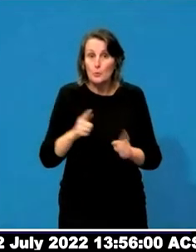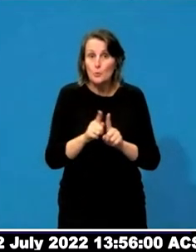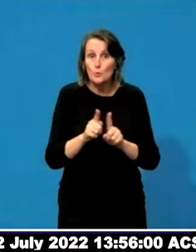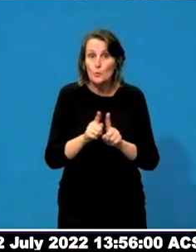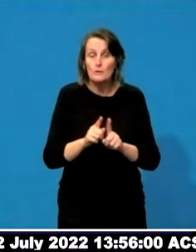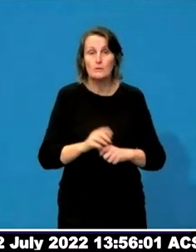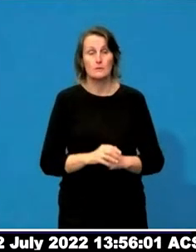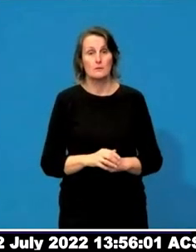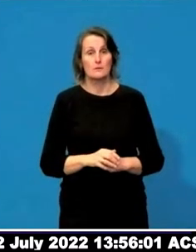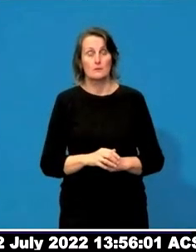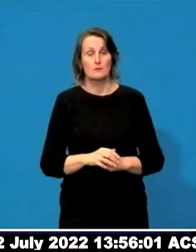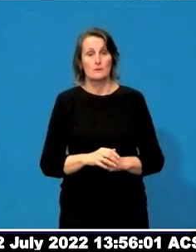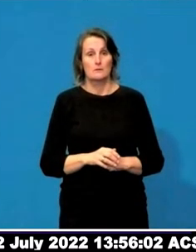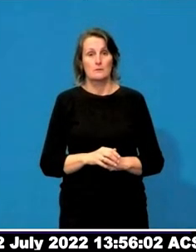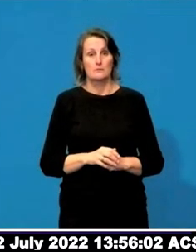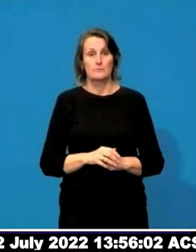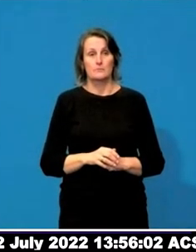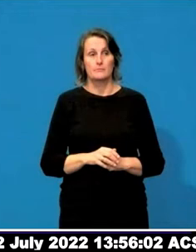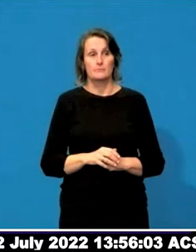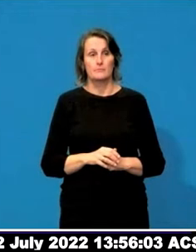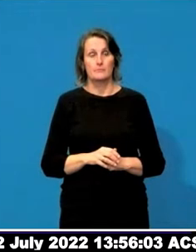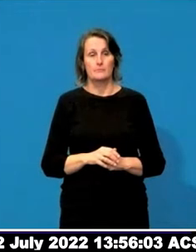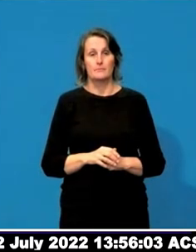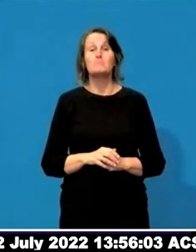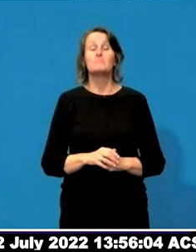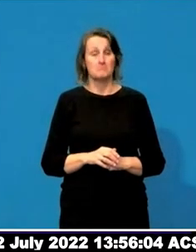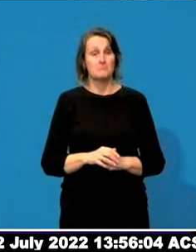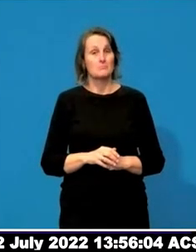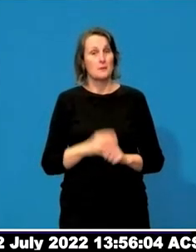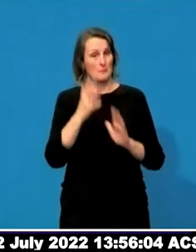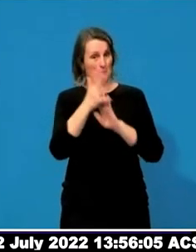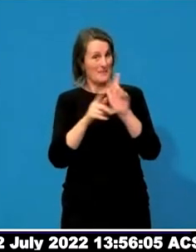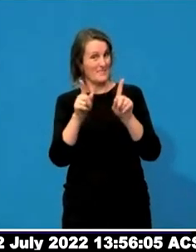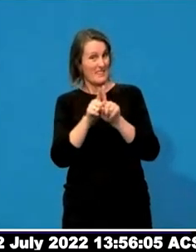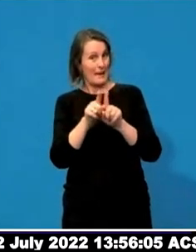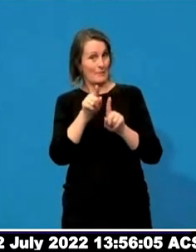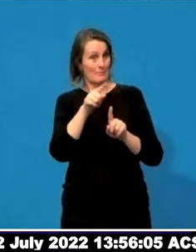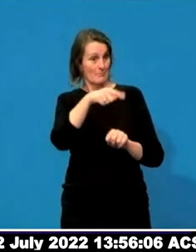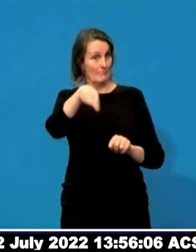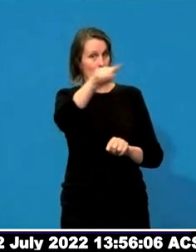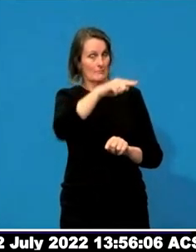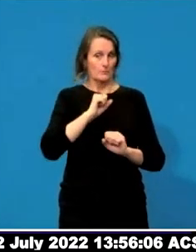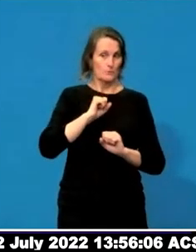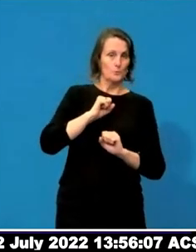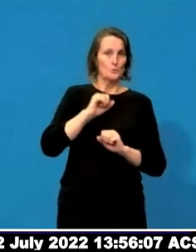MS McMAHON: And does that also relate to interacting with the NDIA and mainstream services? Yes.